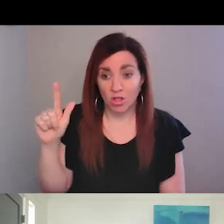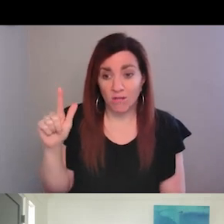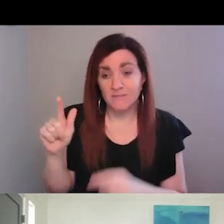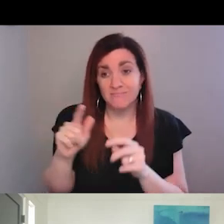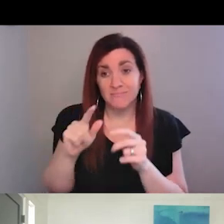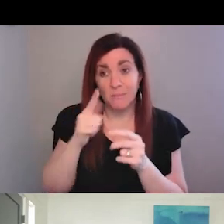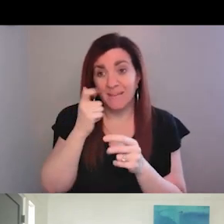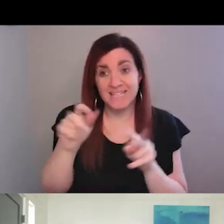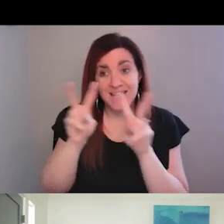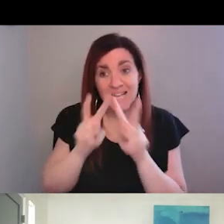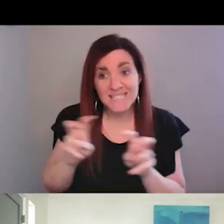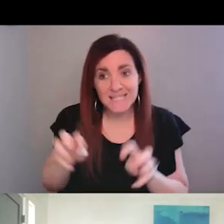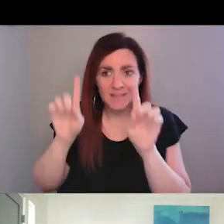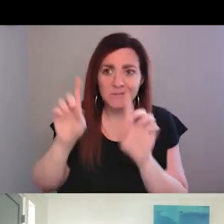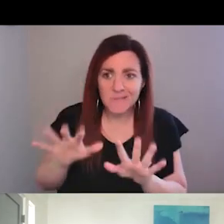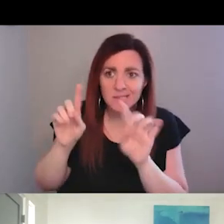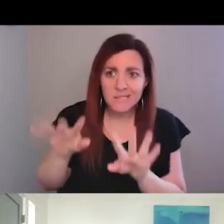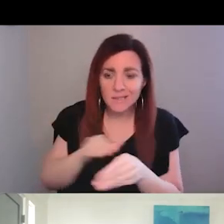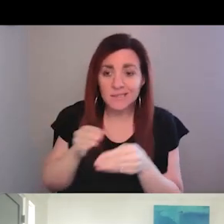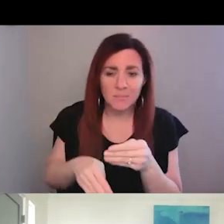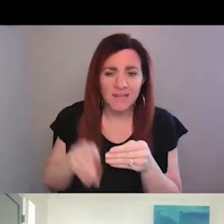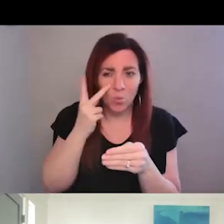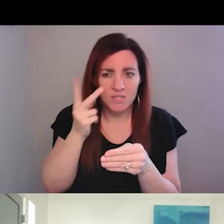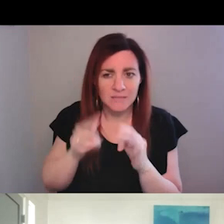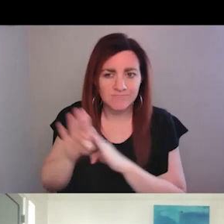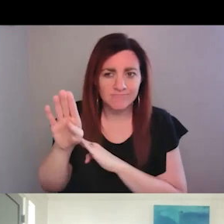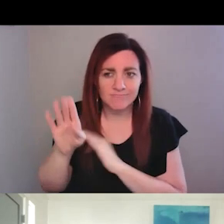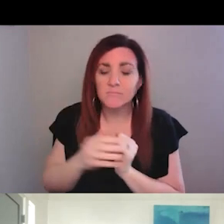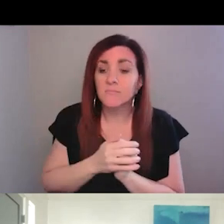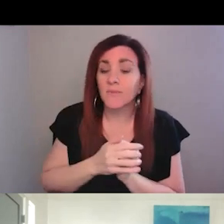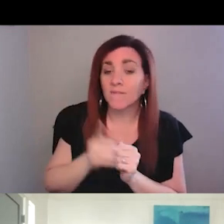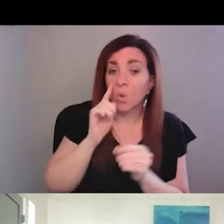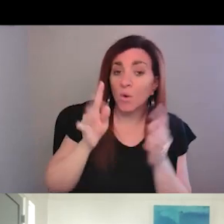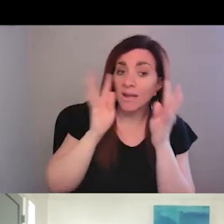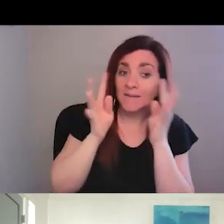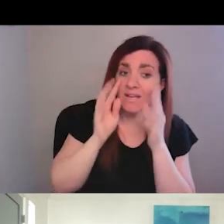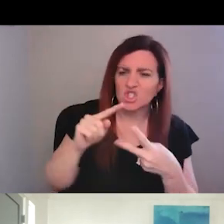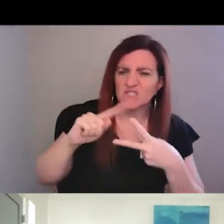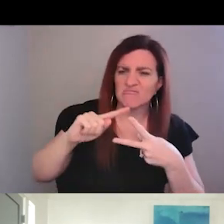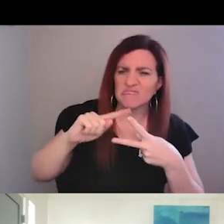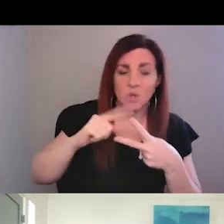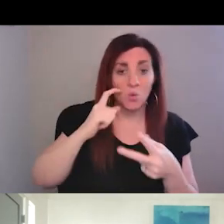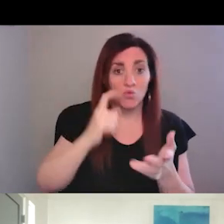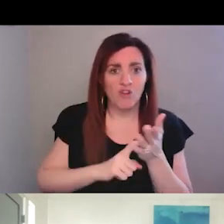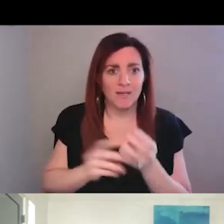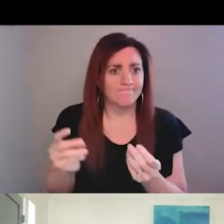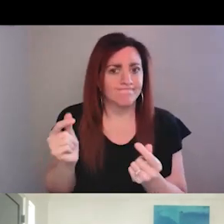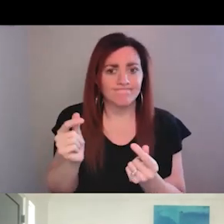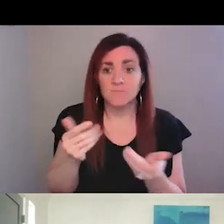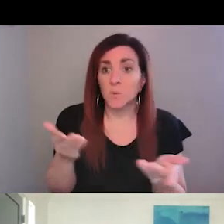DONE AND TESTING IS COMPLETE. AS FAR AS INNOVATIONS, THE ONE THING THAT WE RECOGNIZE QUICKLY IS